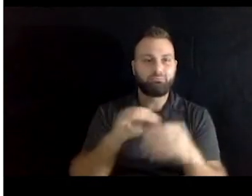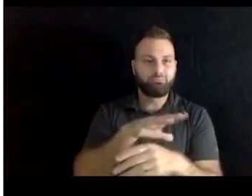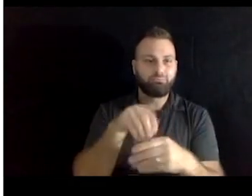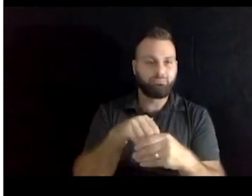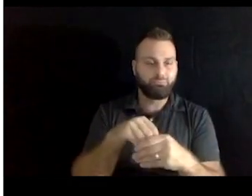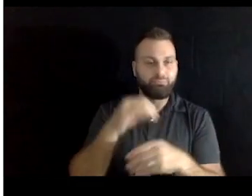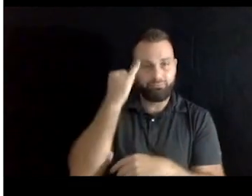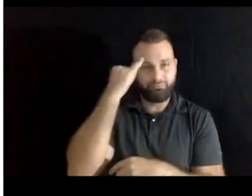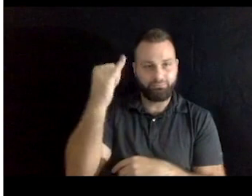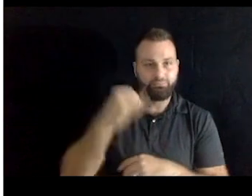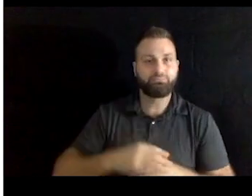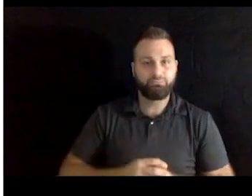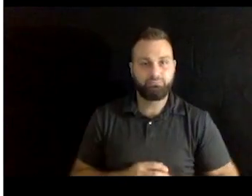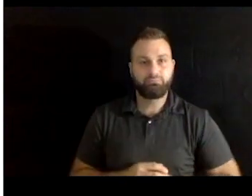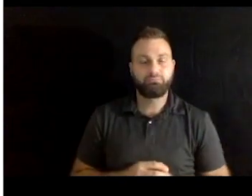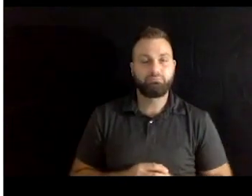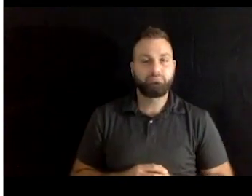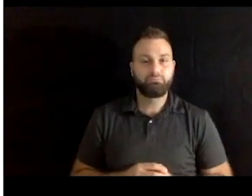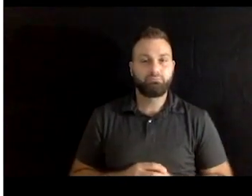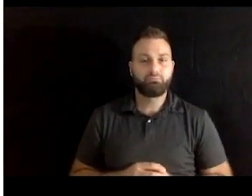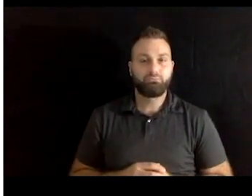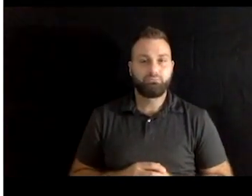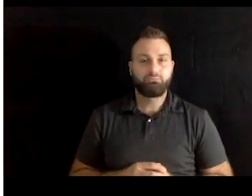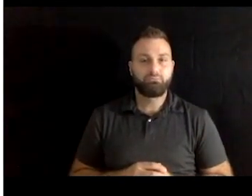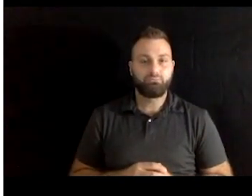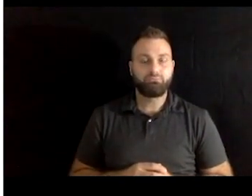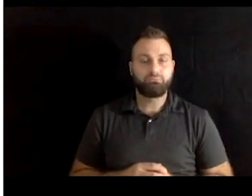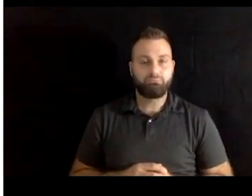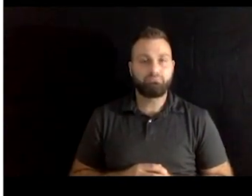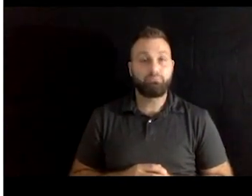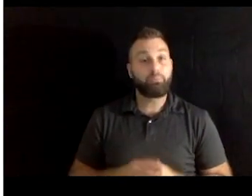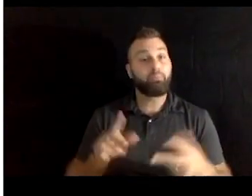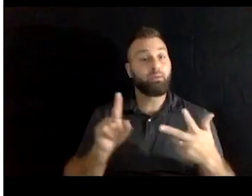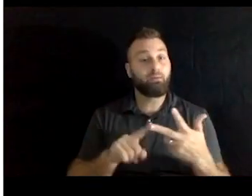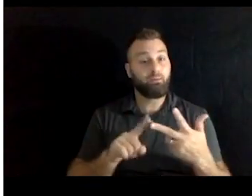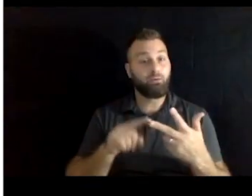3rd takeaway is that we should ground policy decisions in evidence.